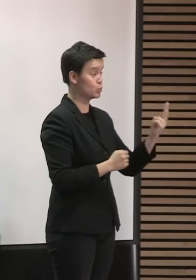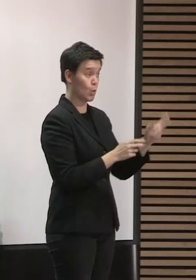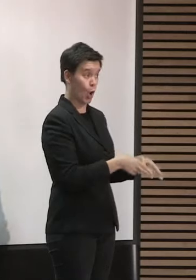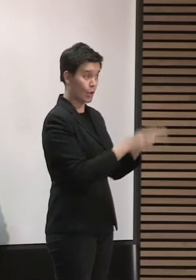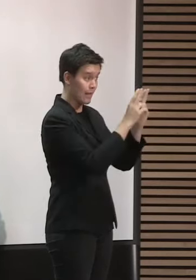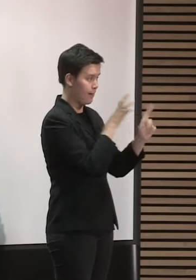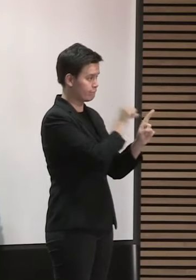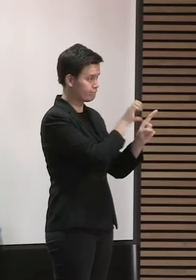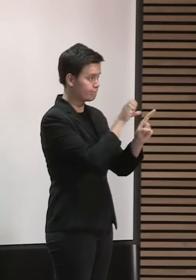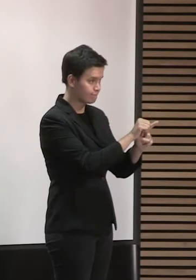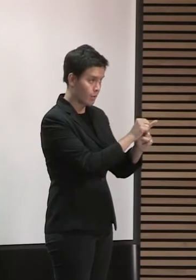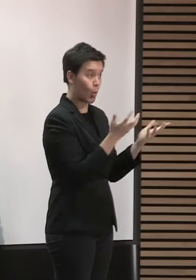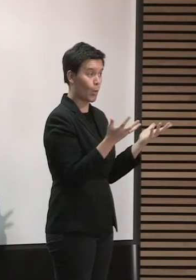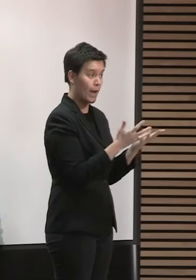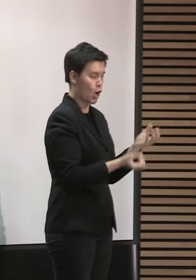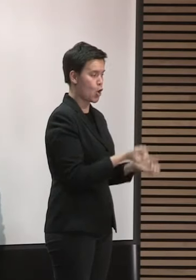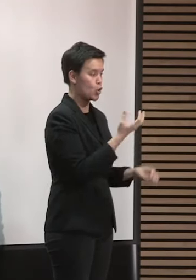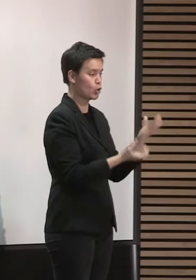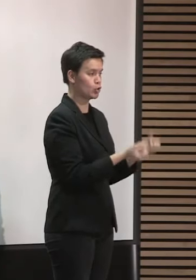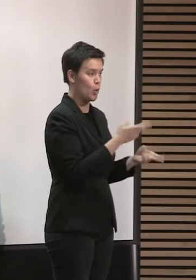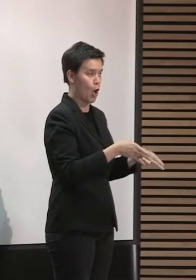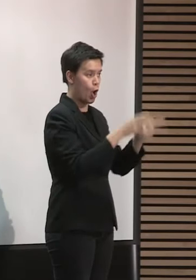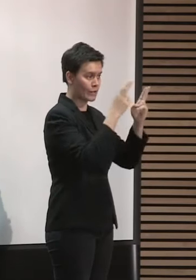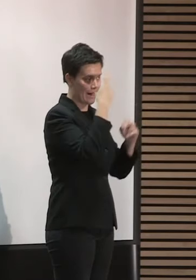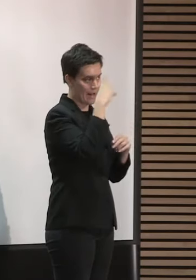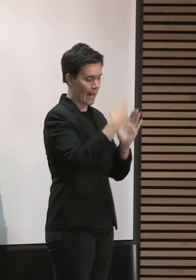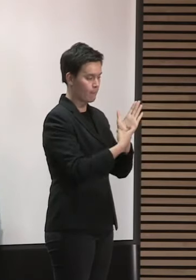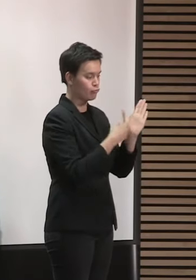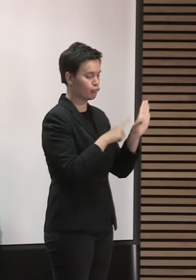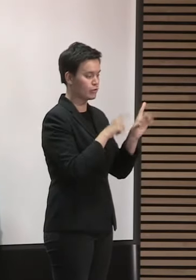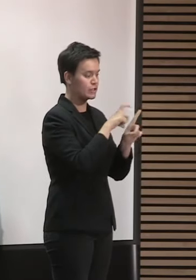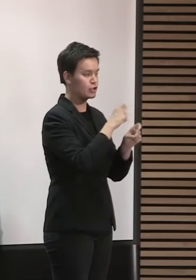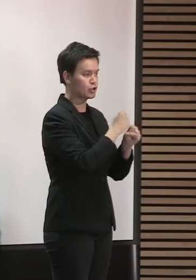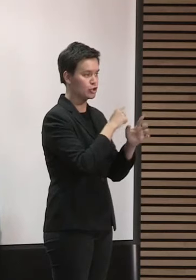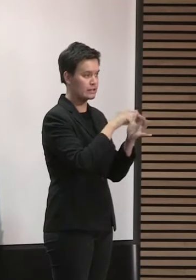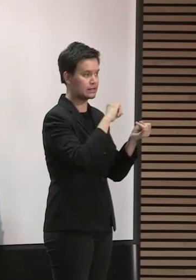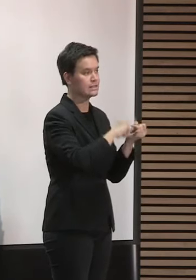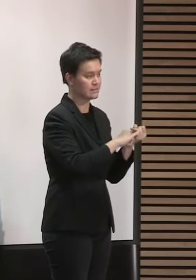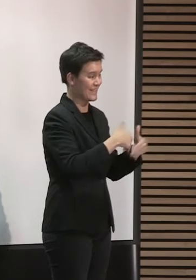regular testing regime will be put in place from there unwards. We'll release further information about that before